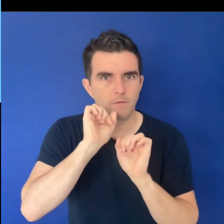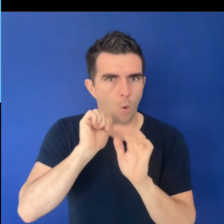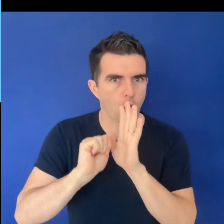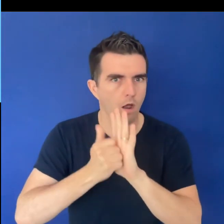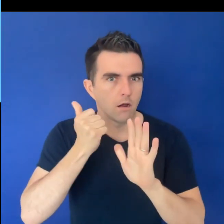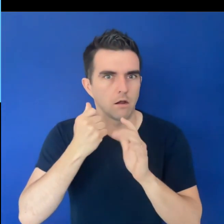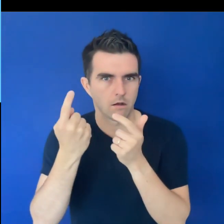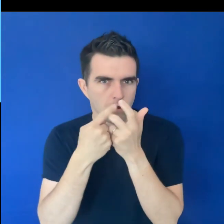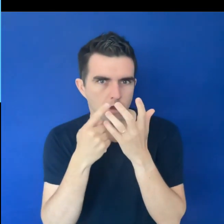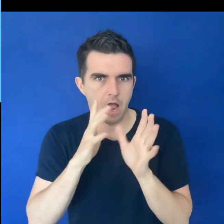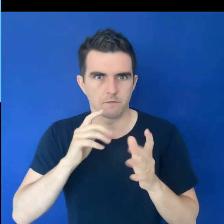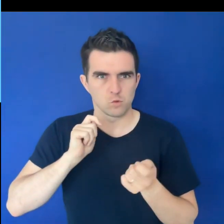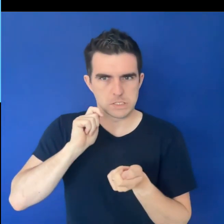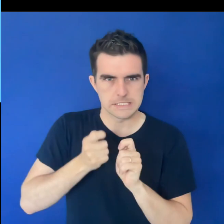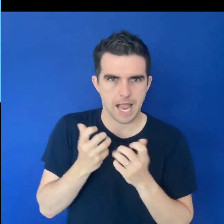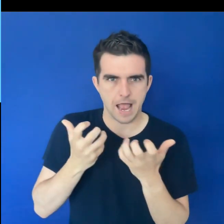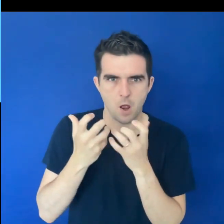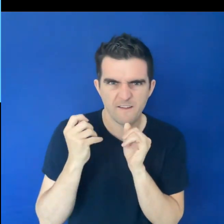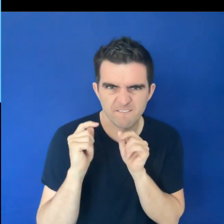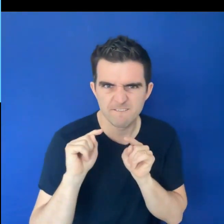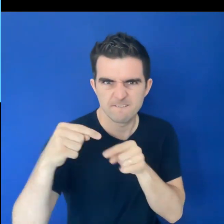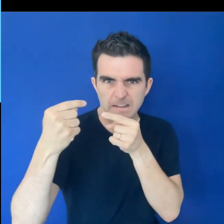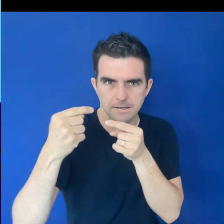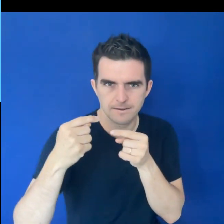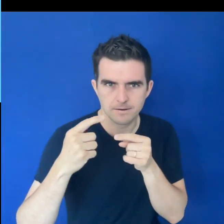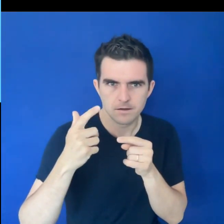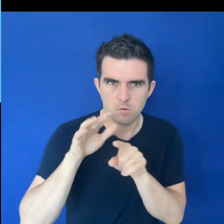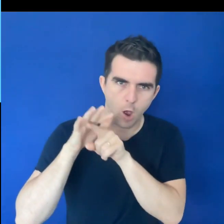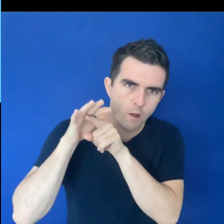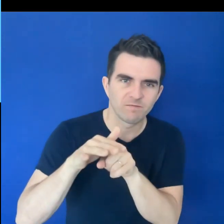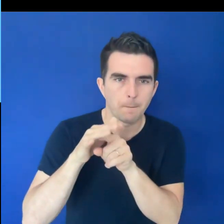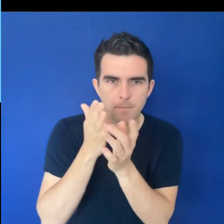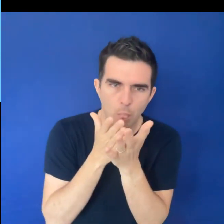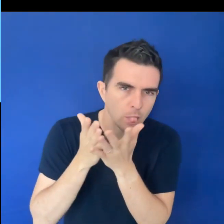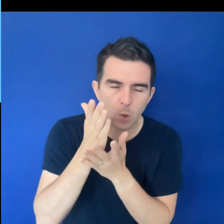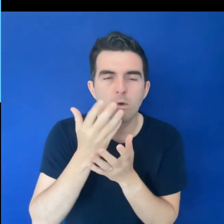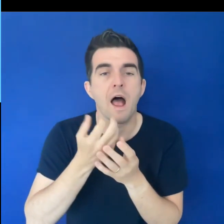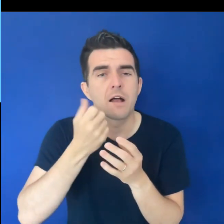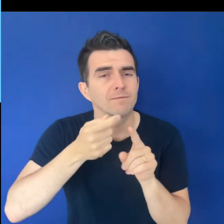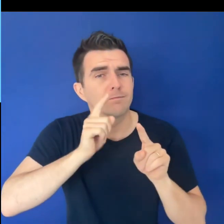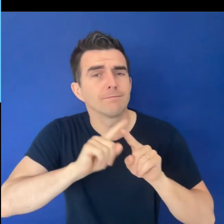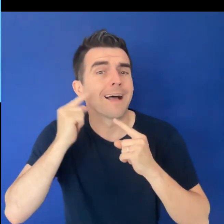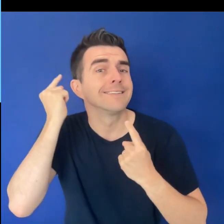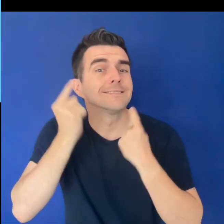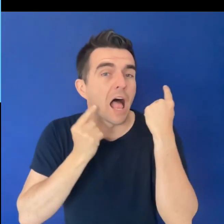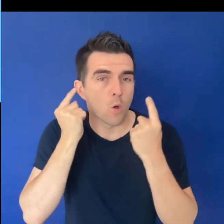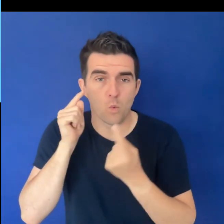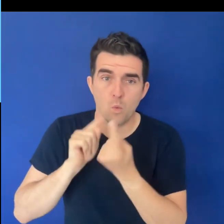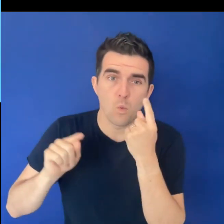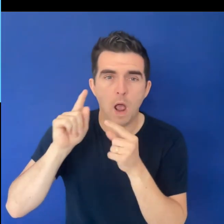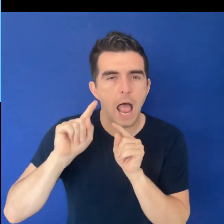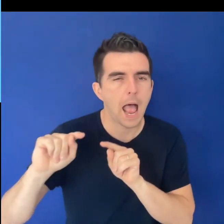players to adapt their fighting styles, and overcome challenges. And with distinct sounds for every enemy, players can rely